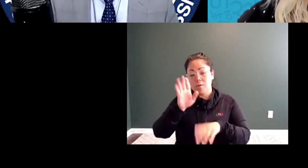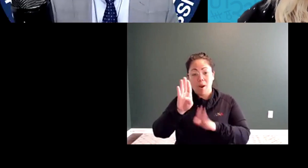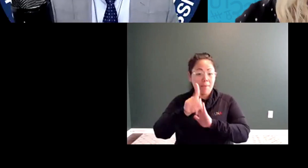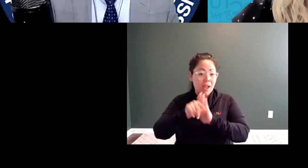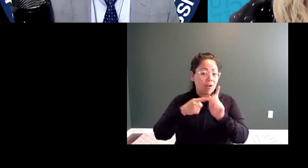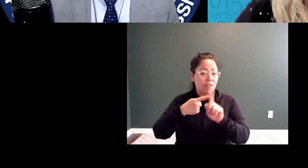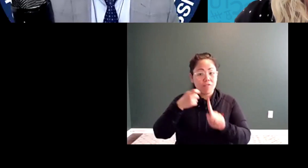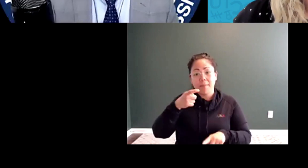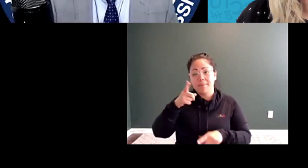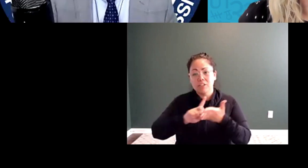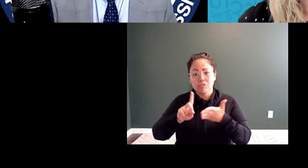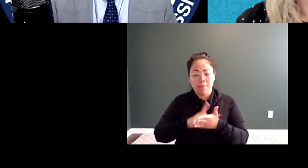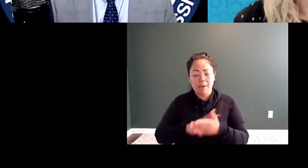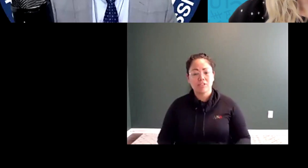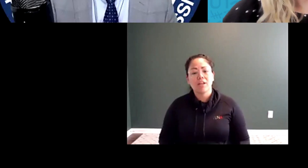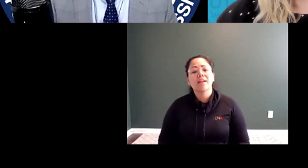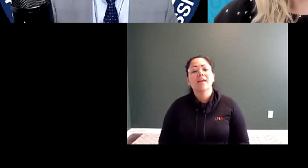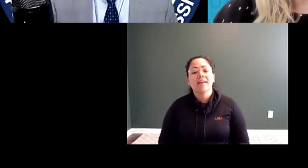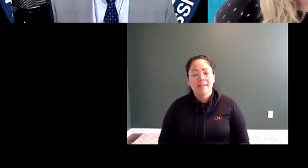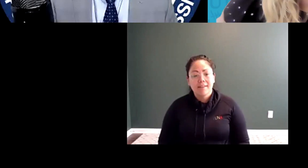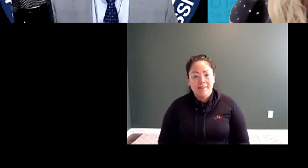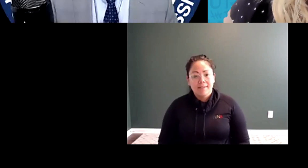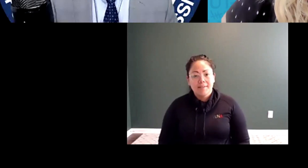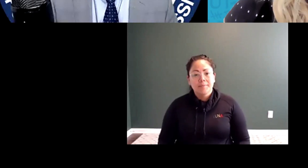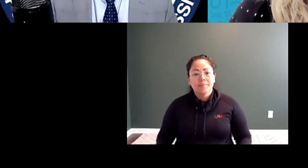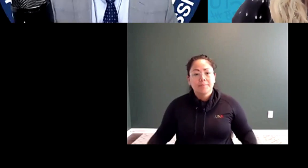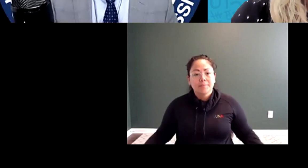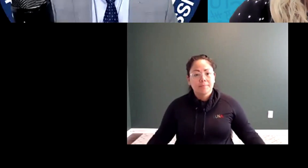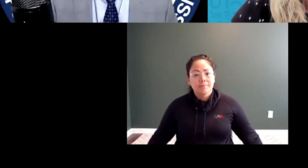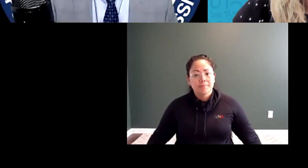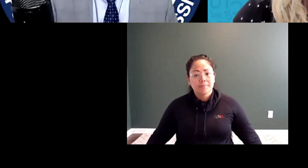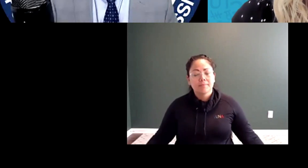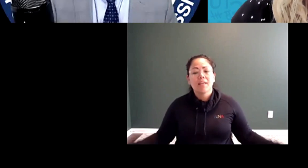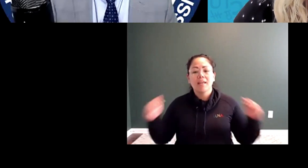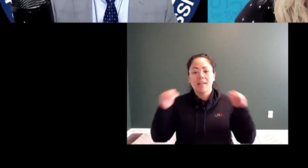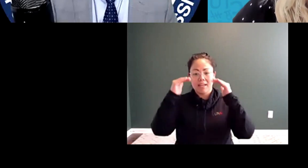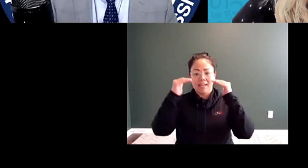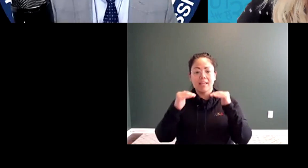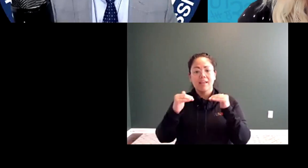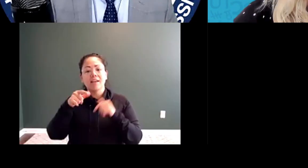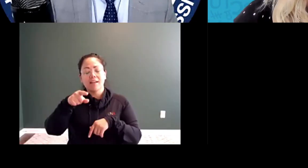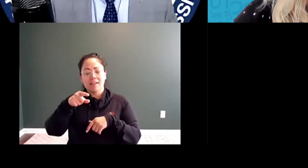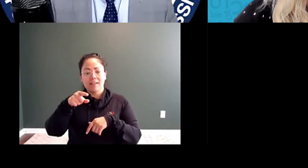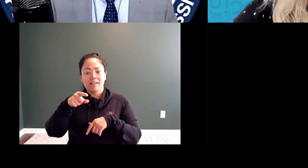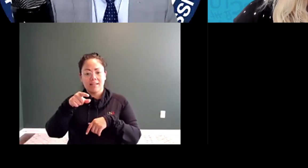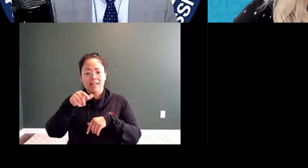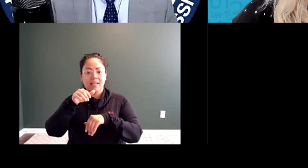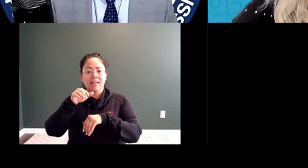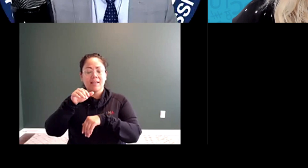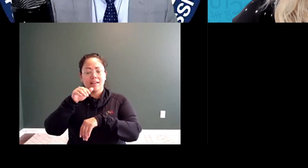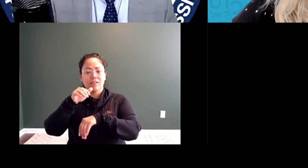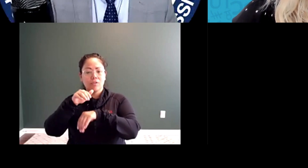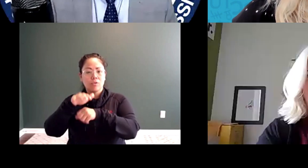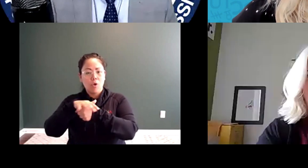And this question actually comes from a local English as a learning language teacher. She says, if a teacher hears